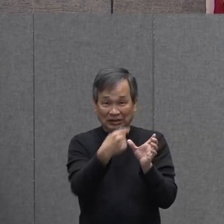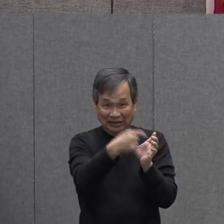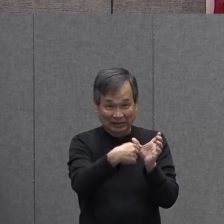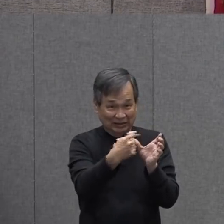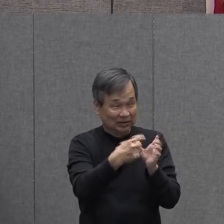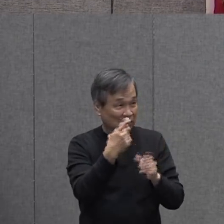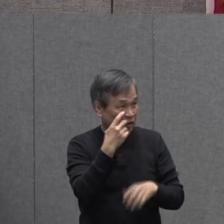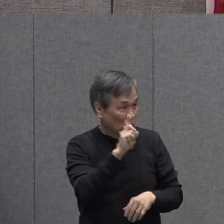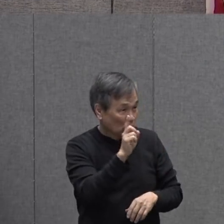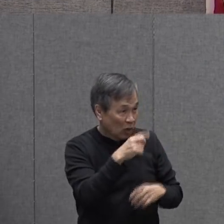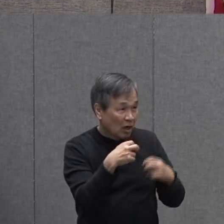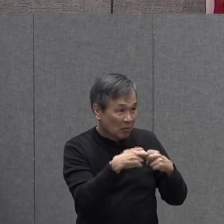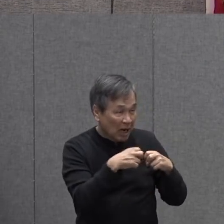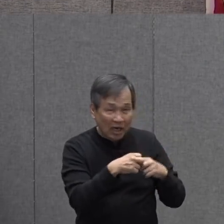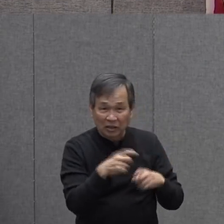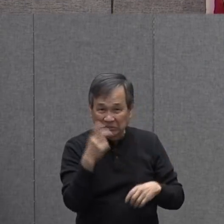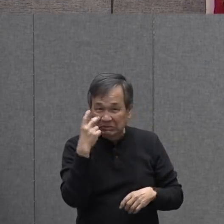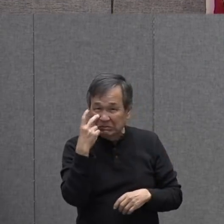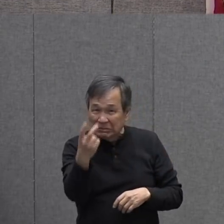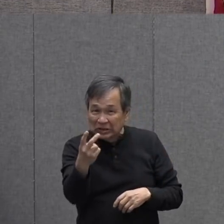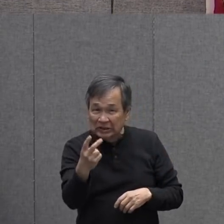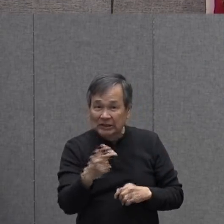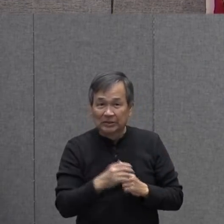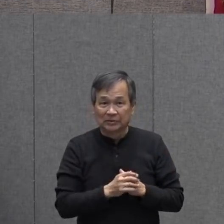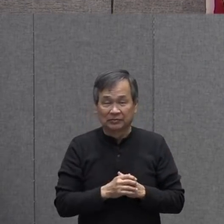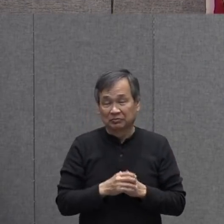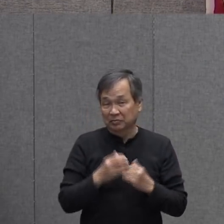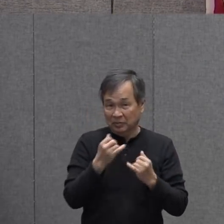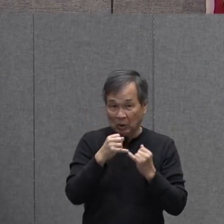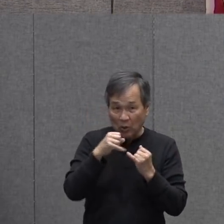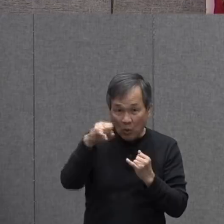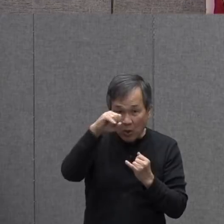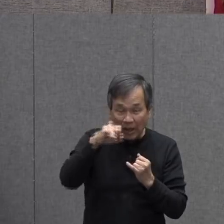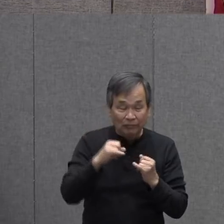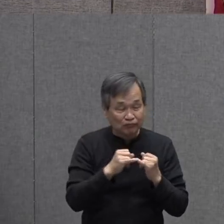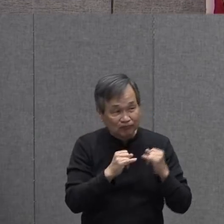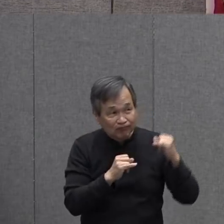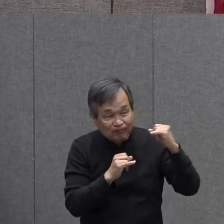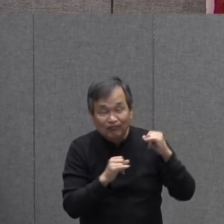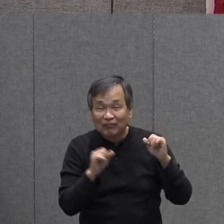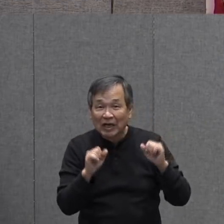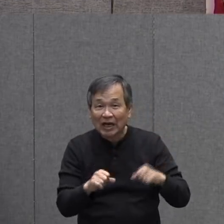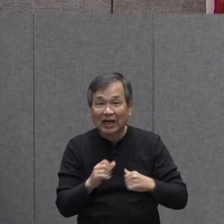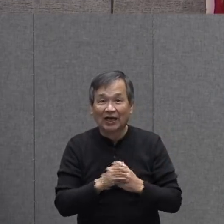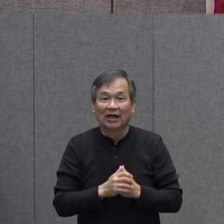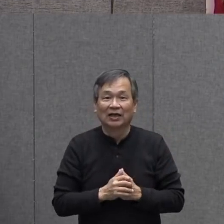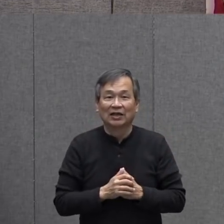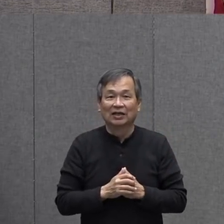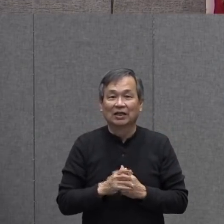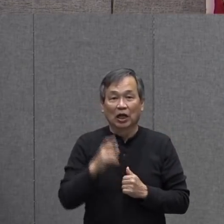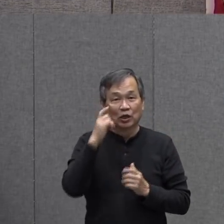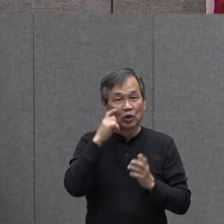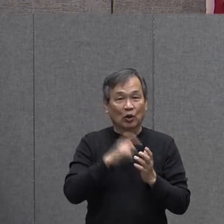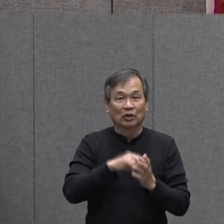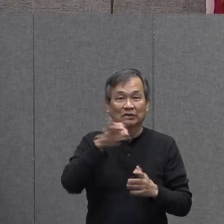where the batteries start to connect. I see wires, and so if I press the top button, it made a sound.